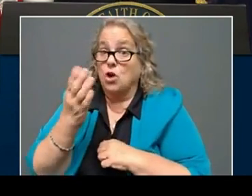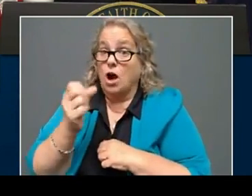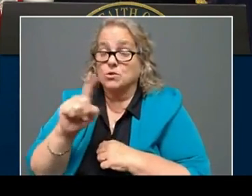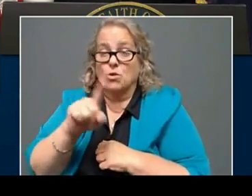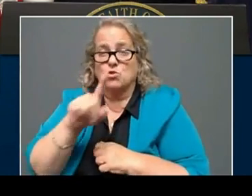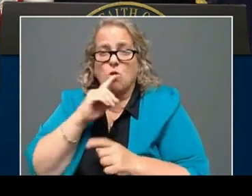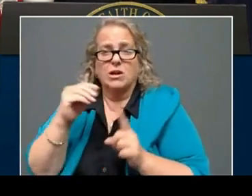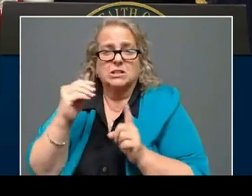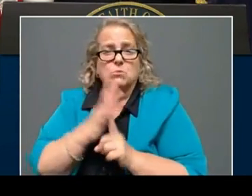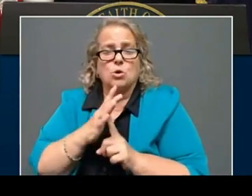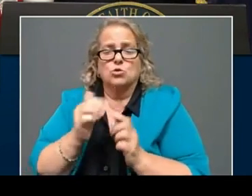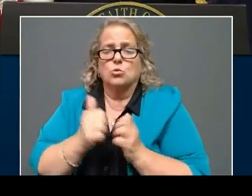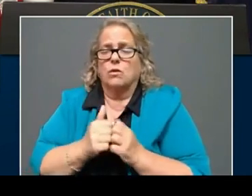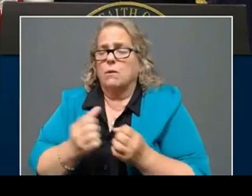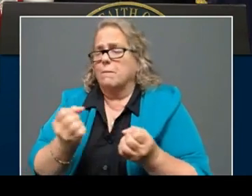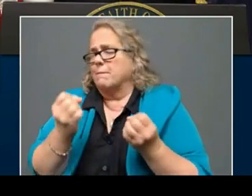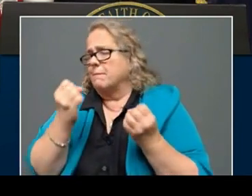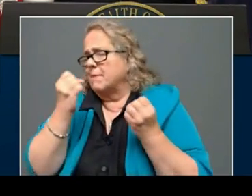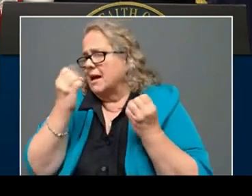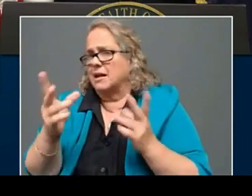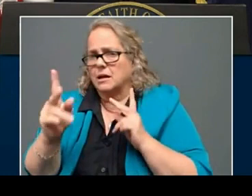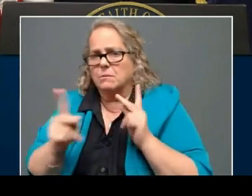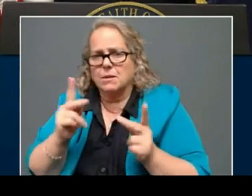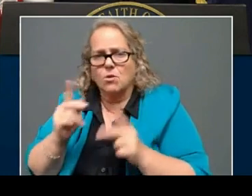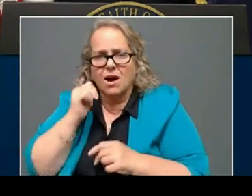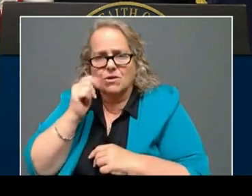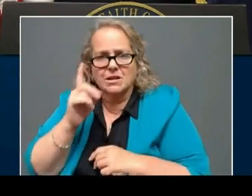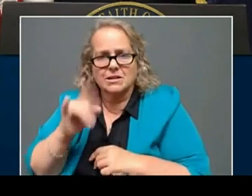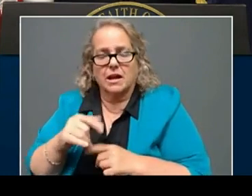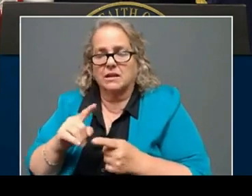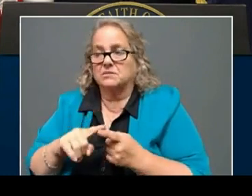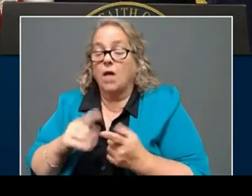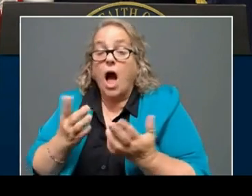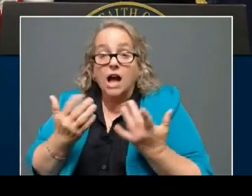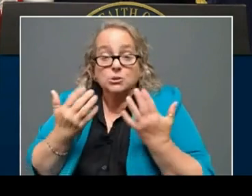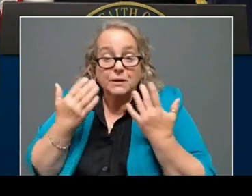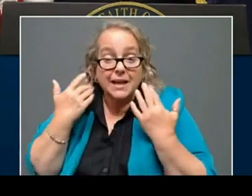day. If you work in hospitality, if you work in a restaurant, if you work in